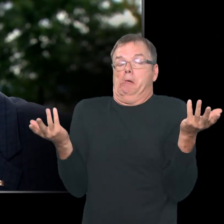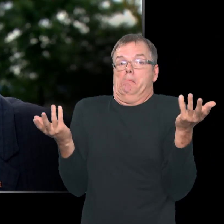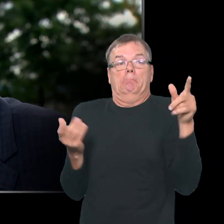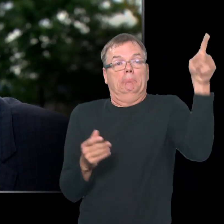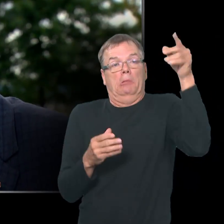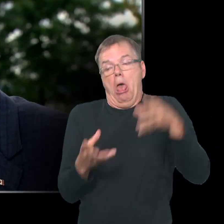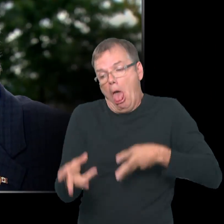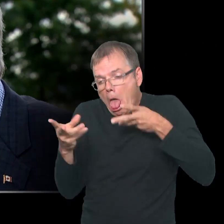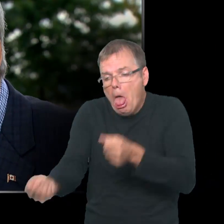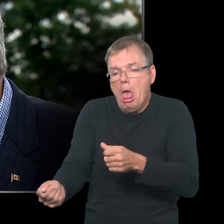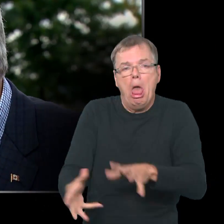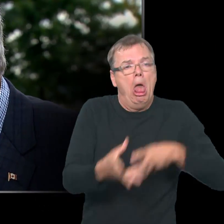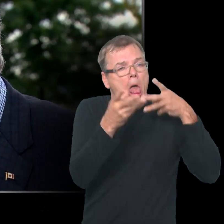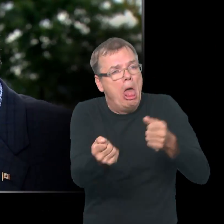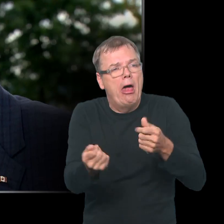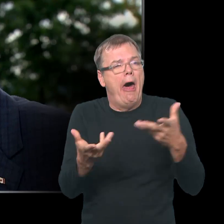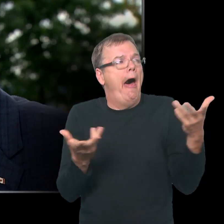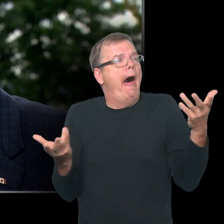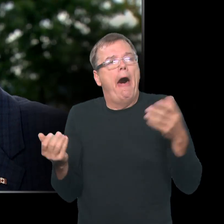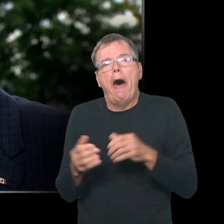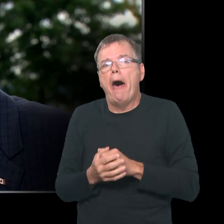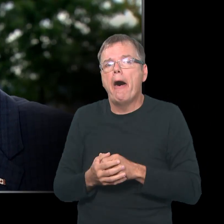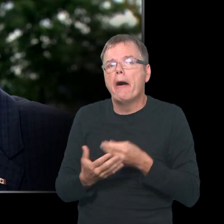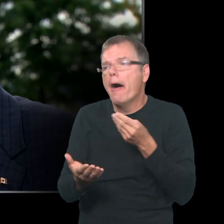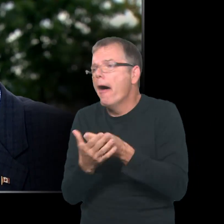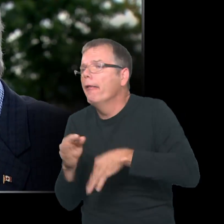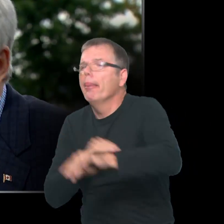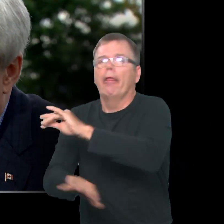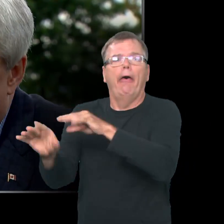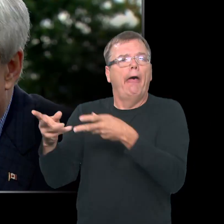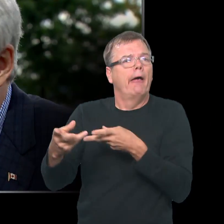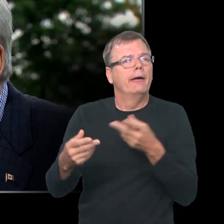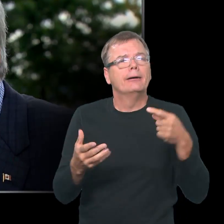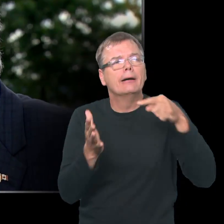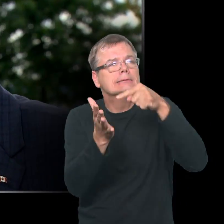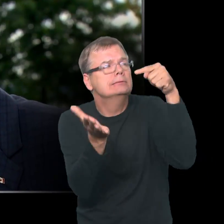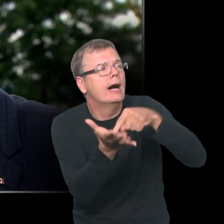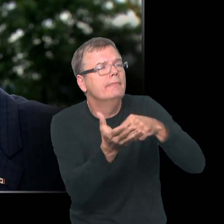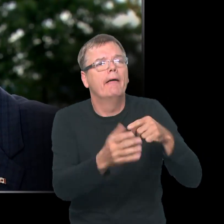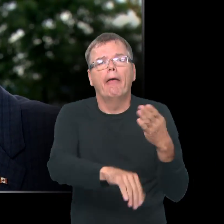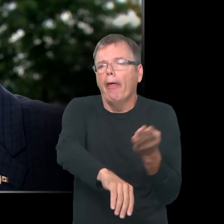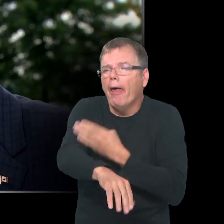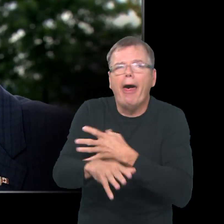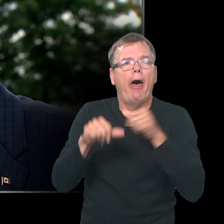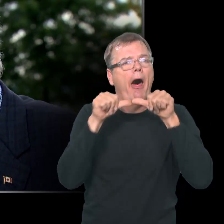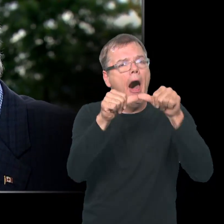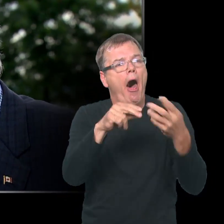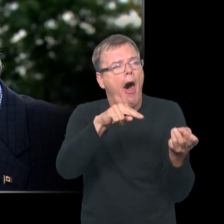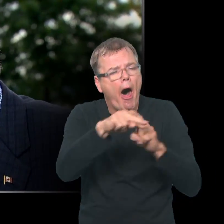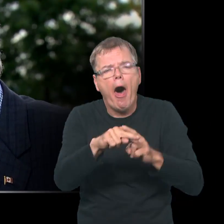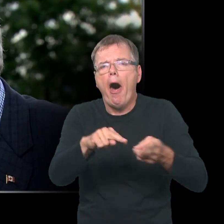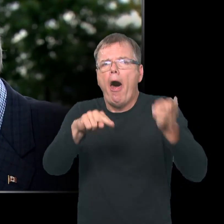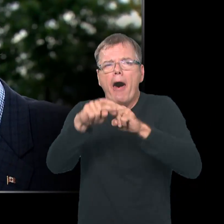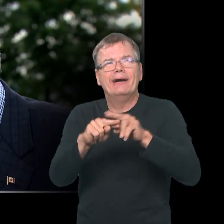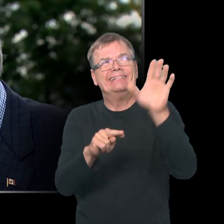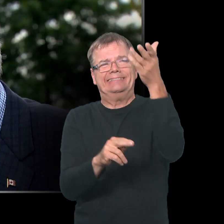We think that the other path, and the other path is really summarized very easy, it's spend tens of billions of dollars more, financed by a combination